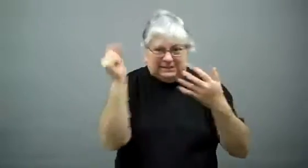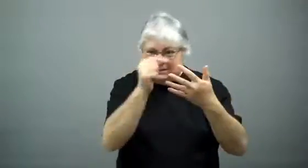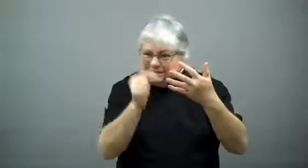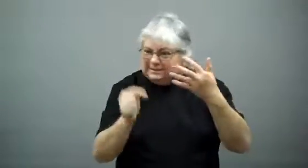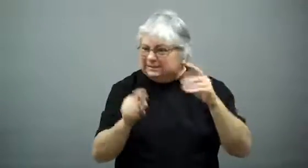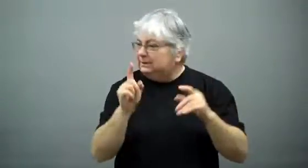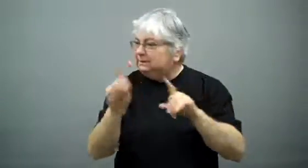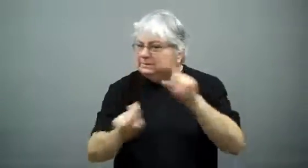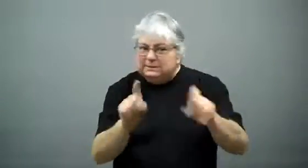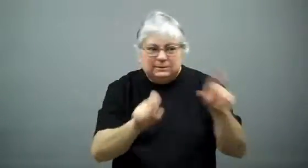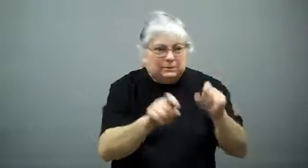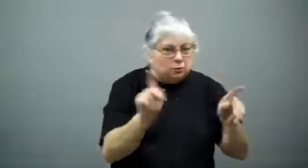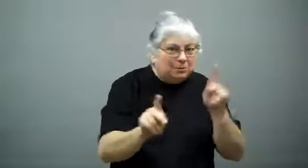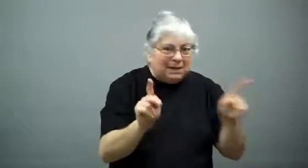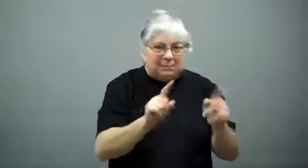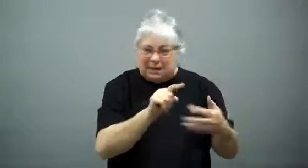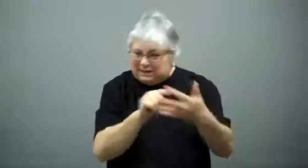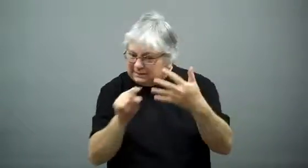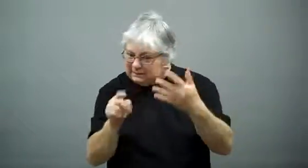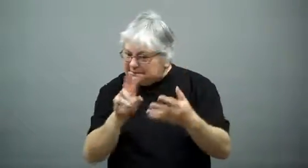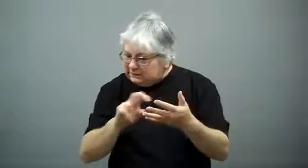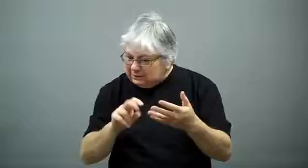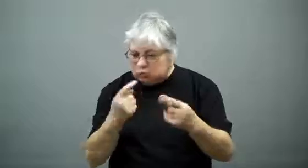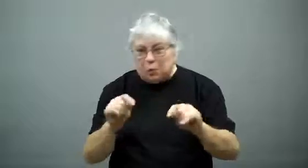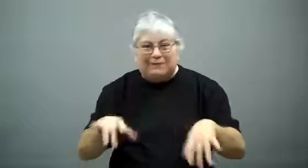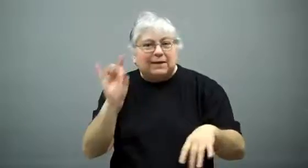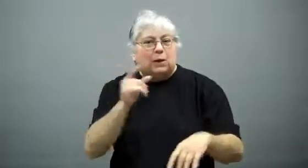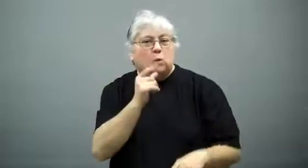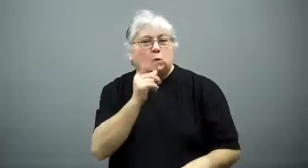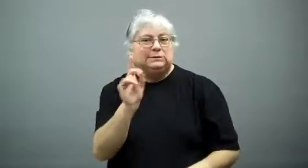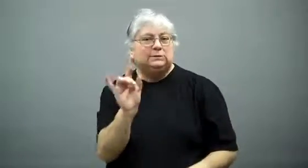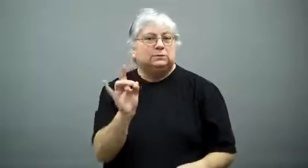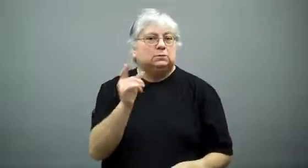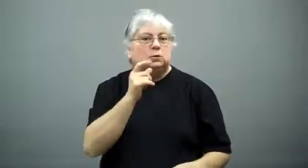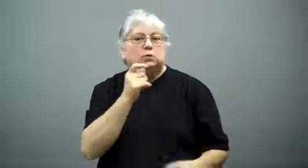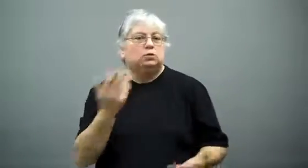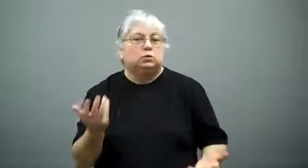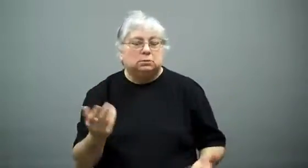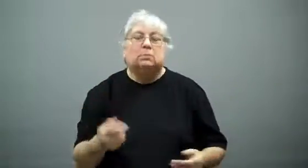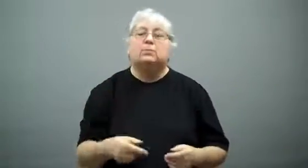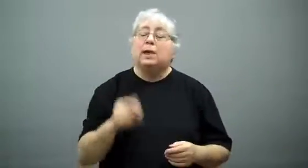Many people were interviewed to find those responsible for the bombings.